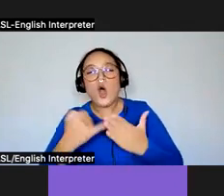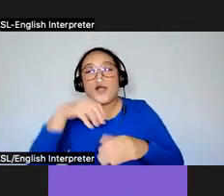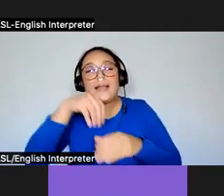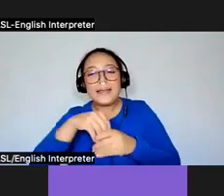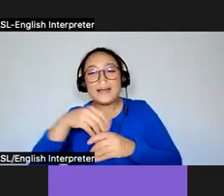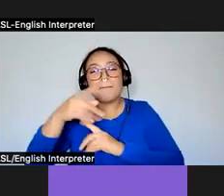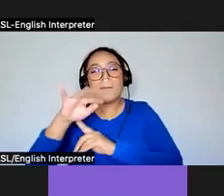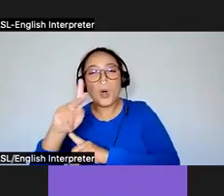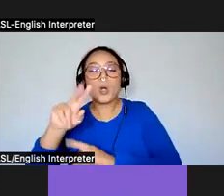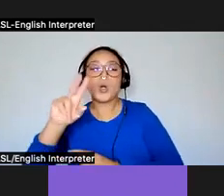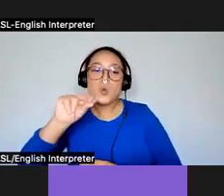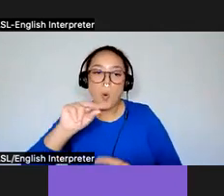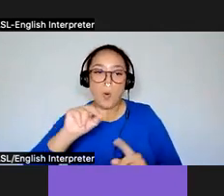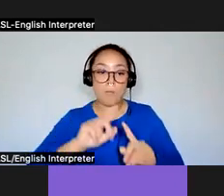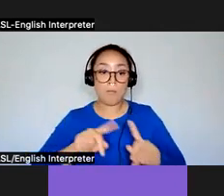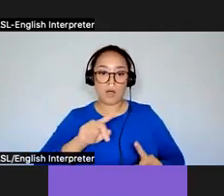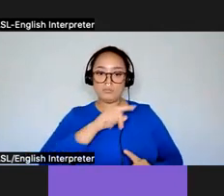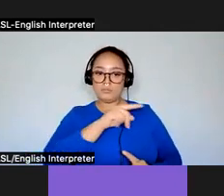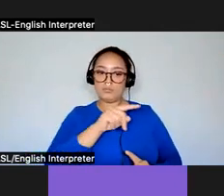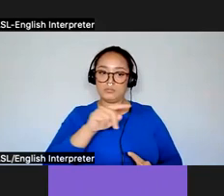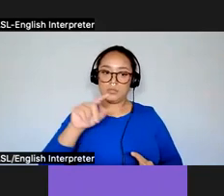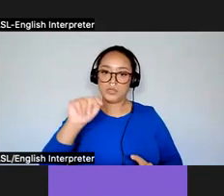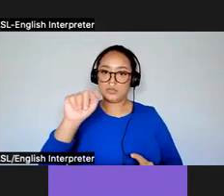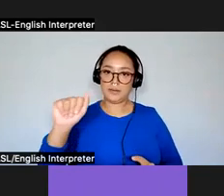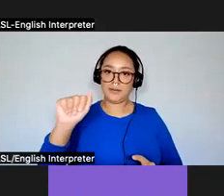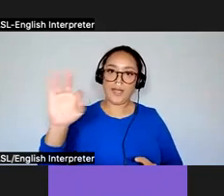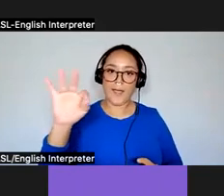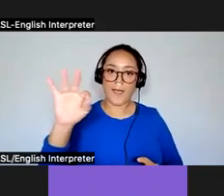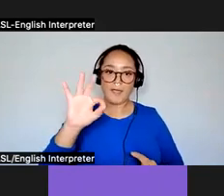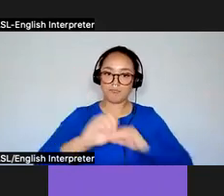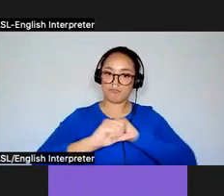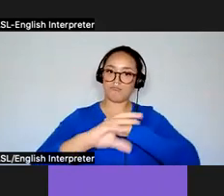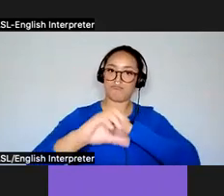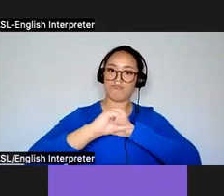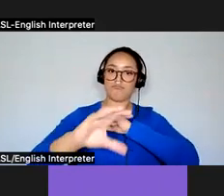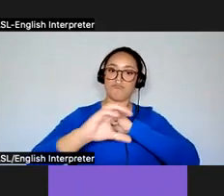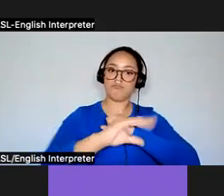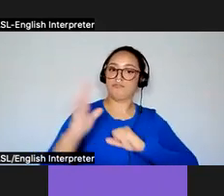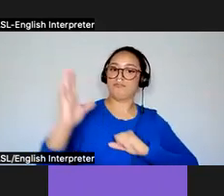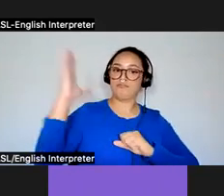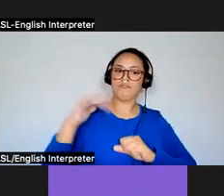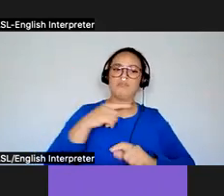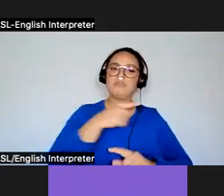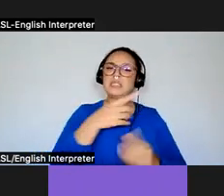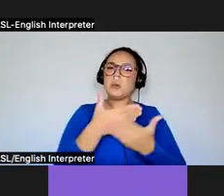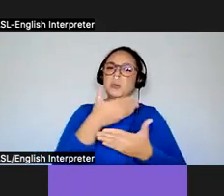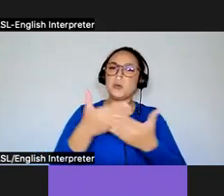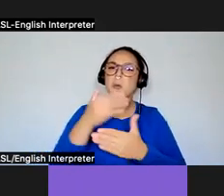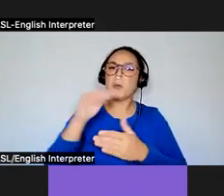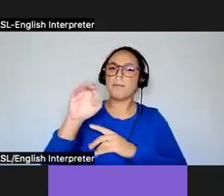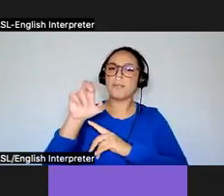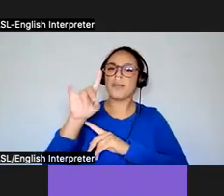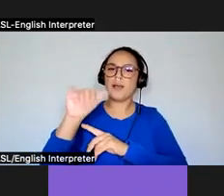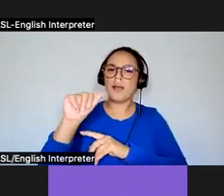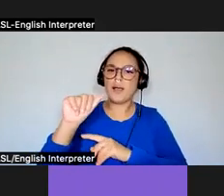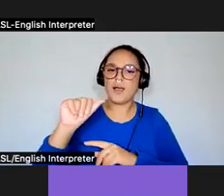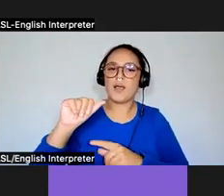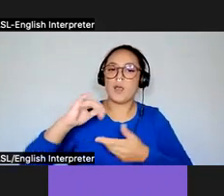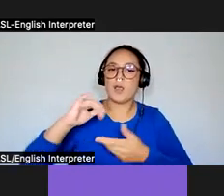promoted our work. In the past, this was a new media partnership with our friends over at media, and these